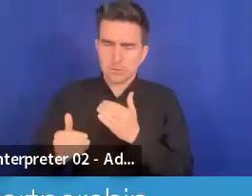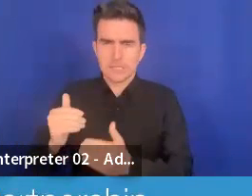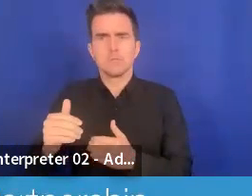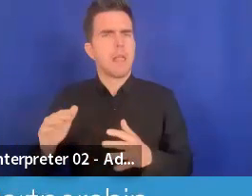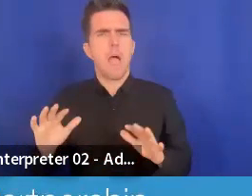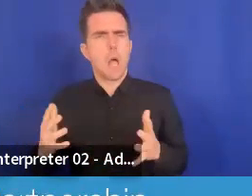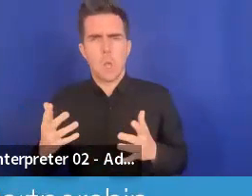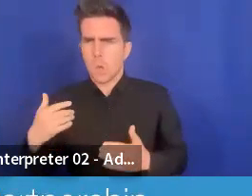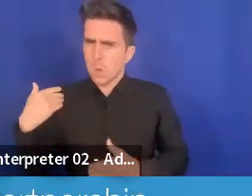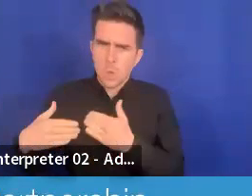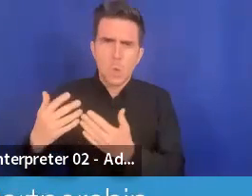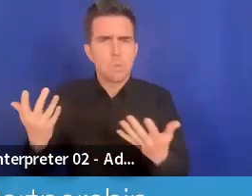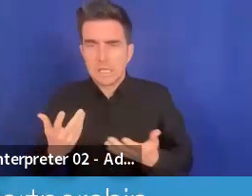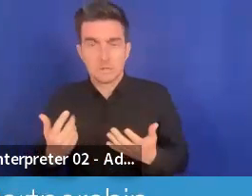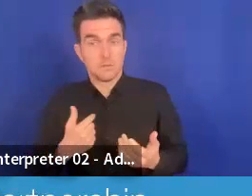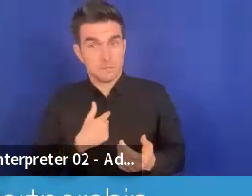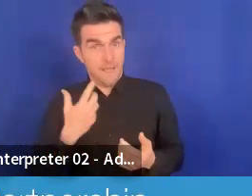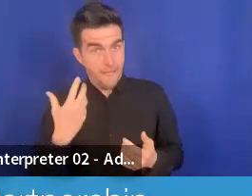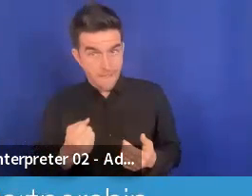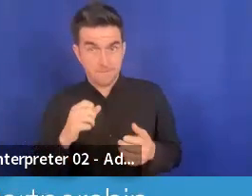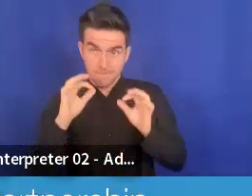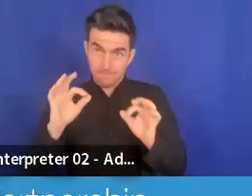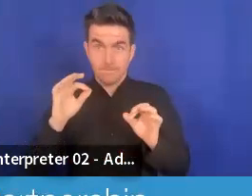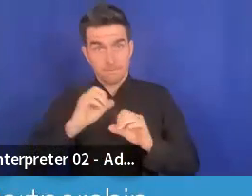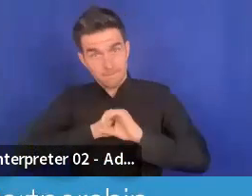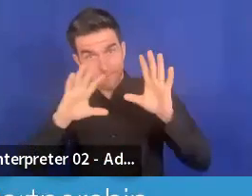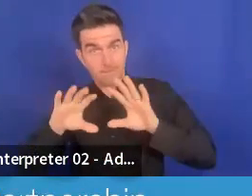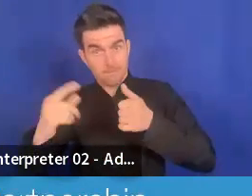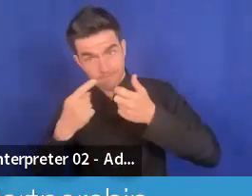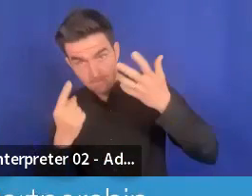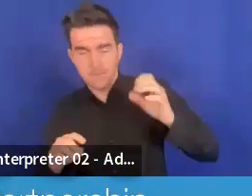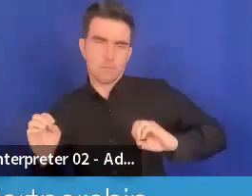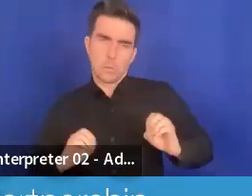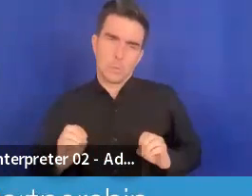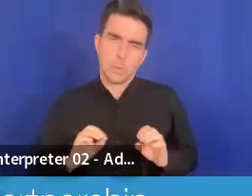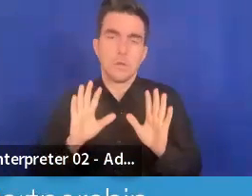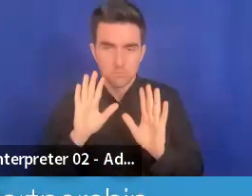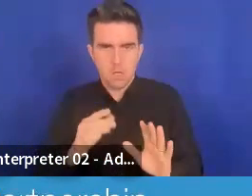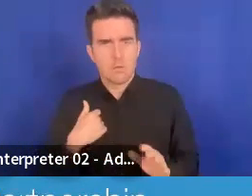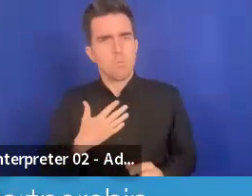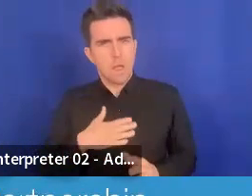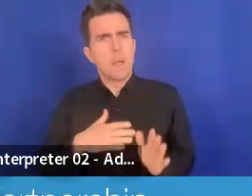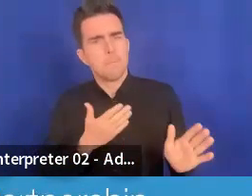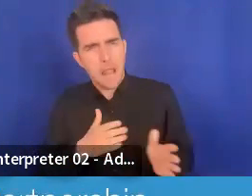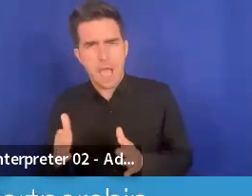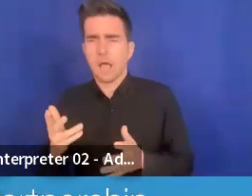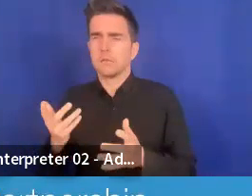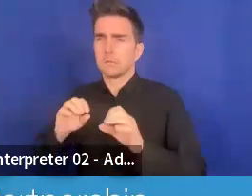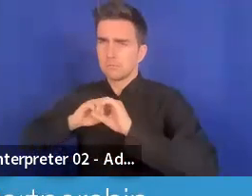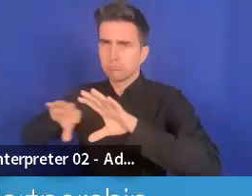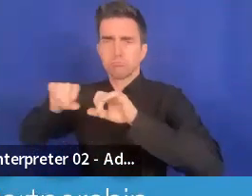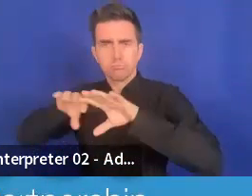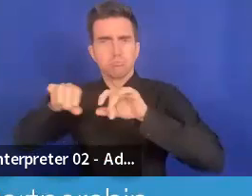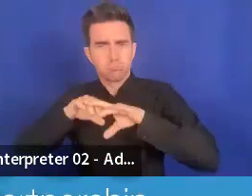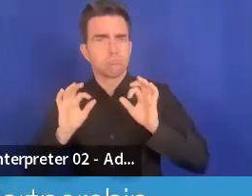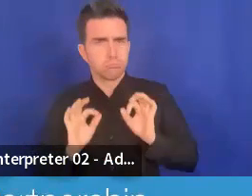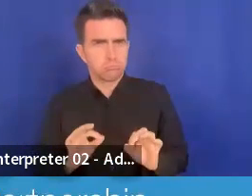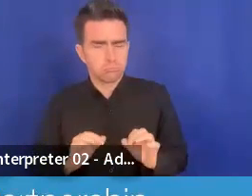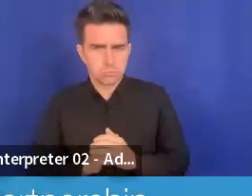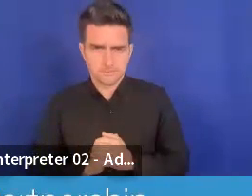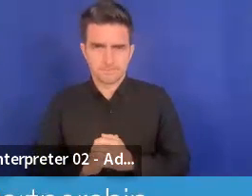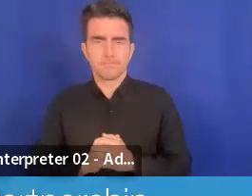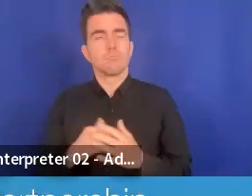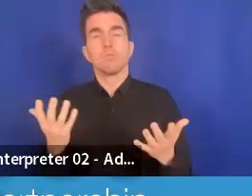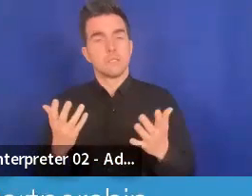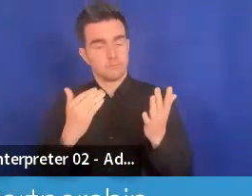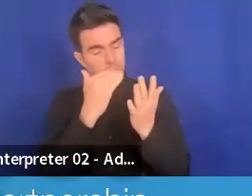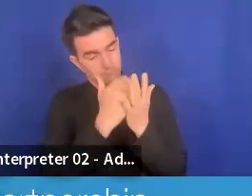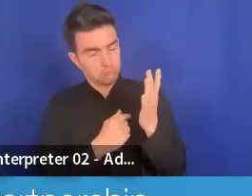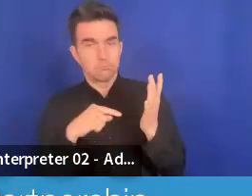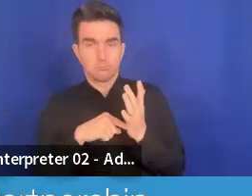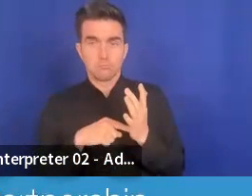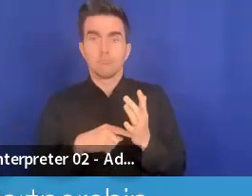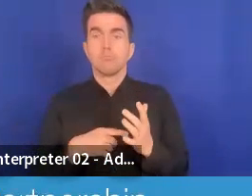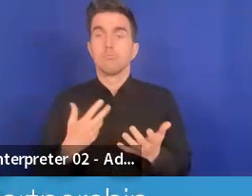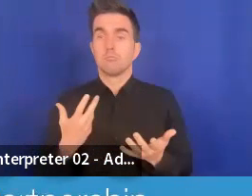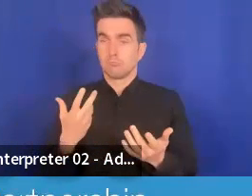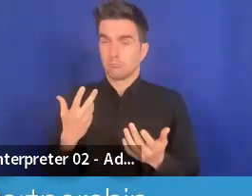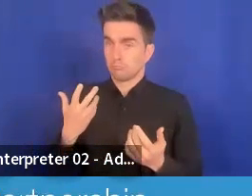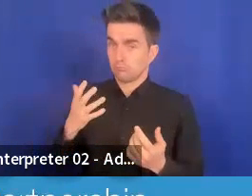We do plan to share a list publicly next month on our listserve so stay tuned for that.